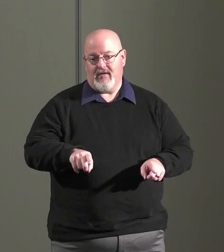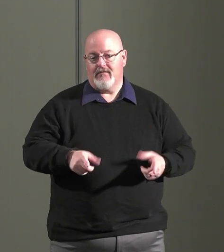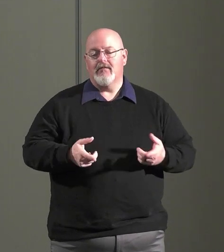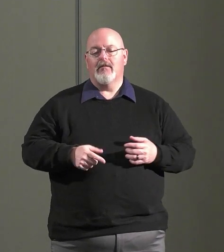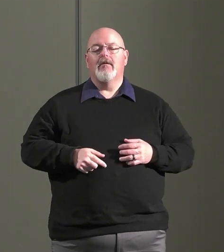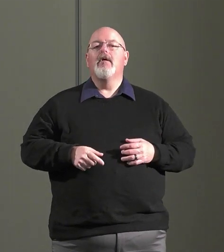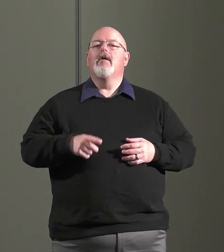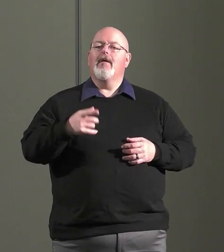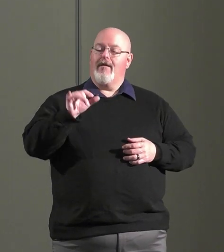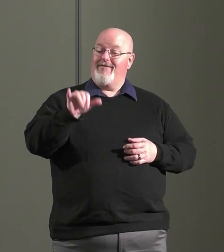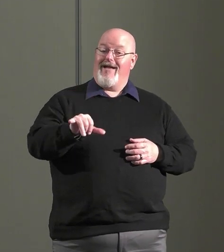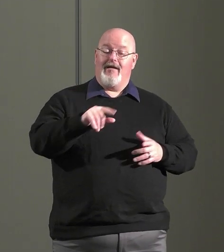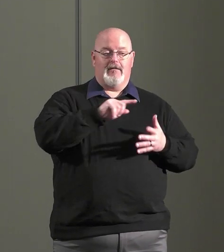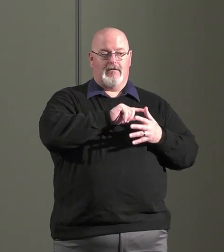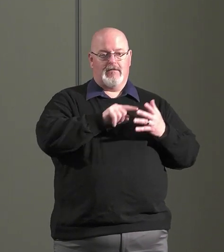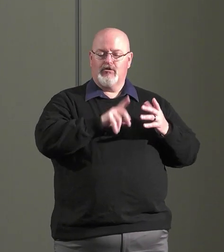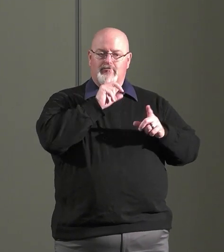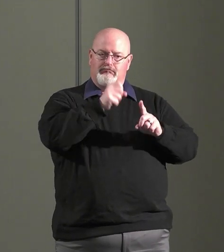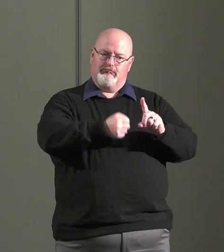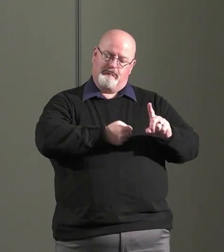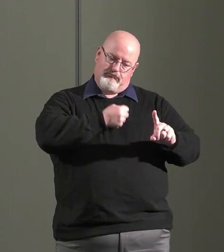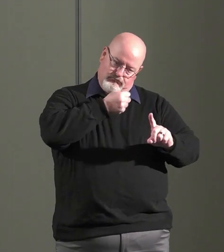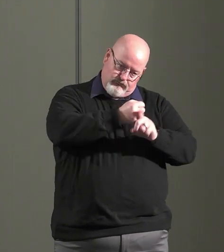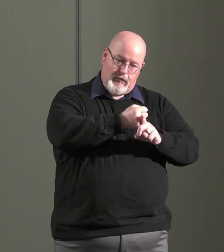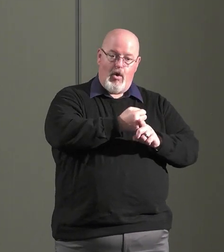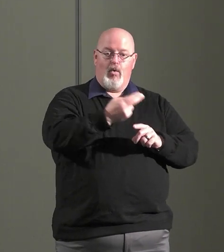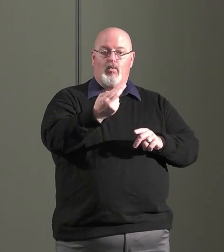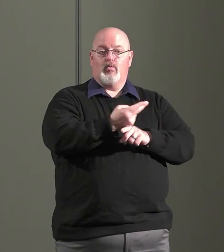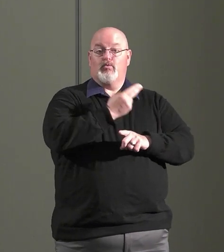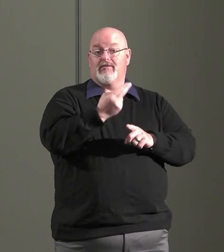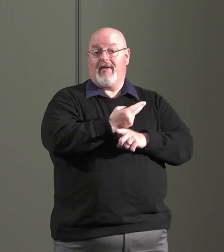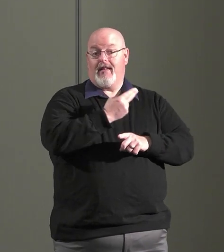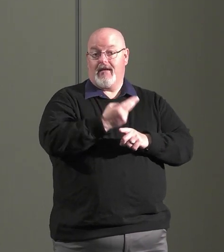Because it is one of those things impact usability broadly we could not support